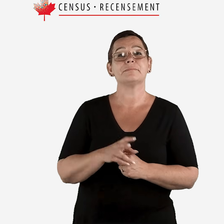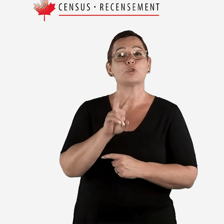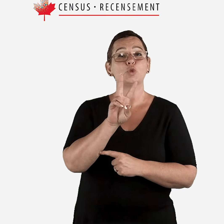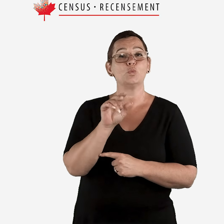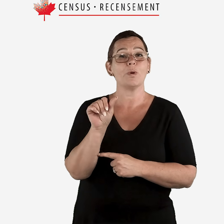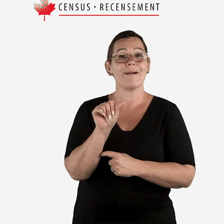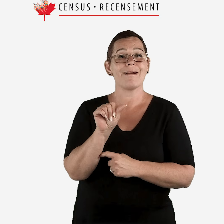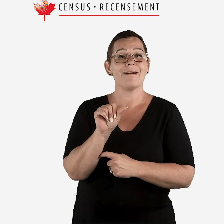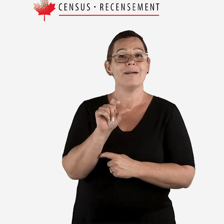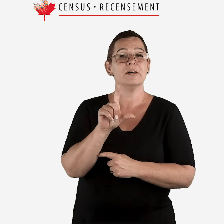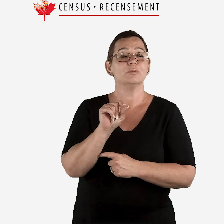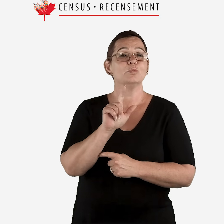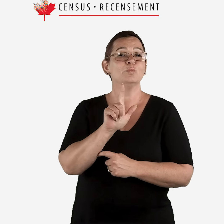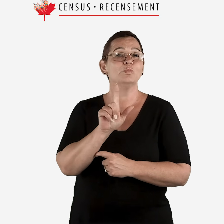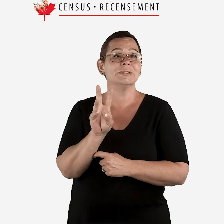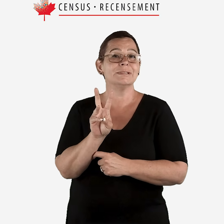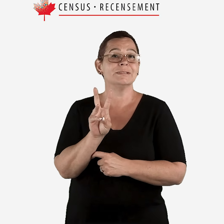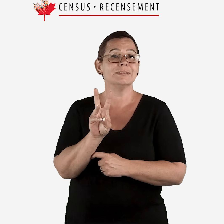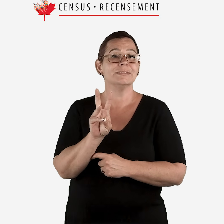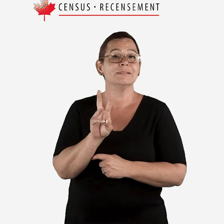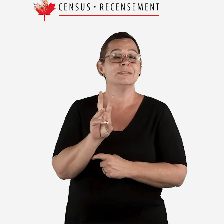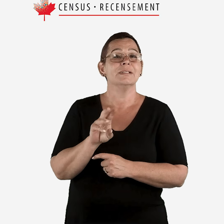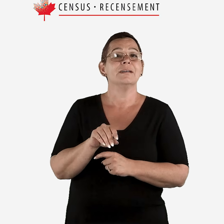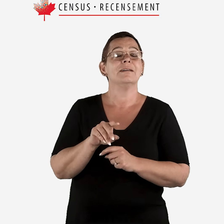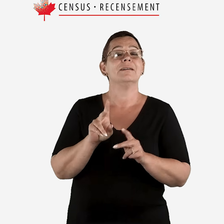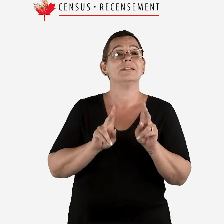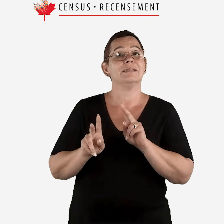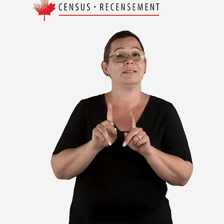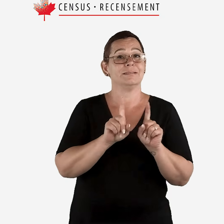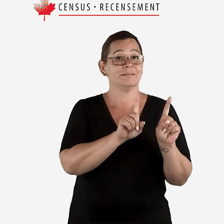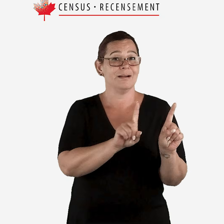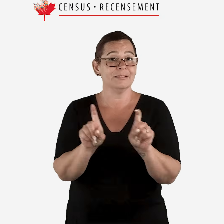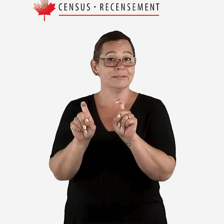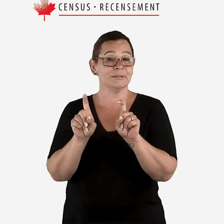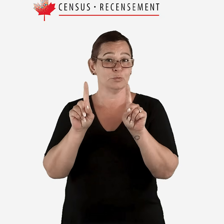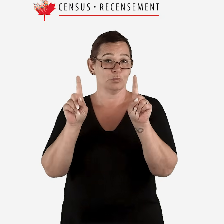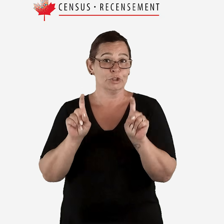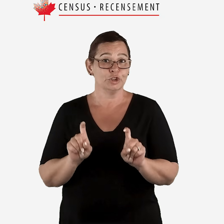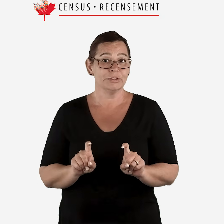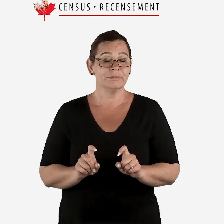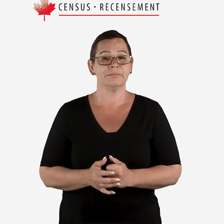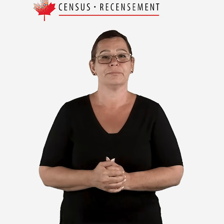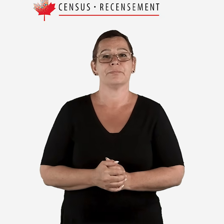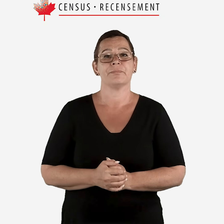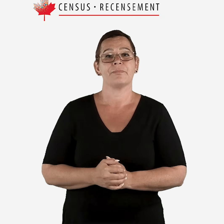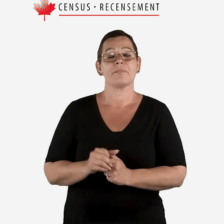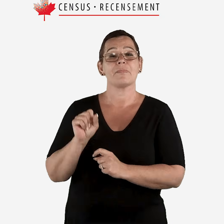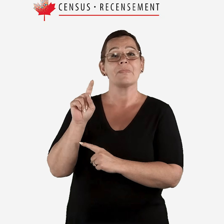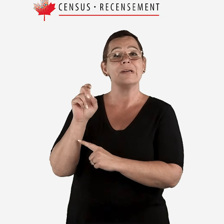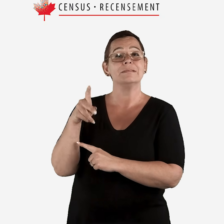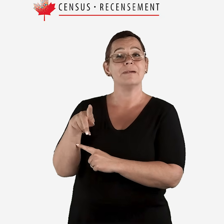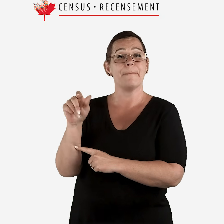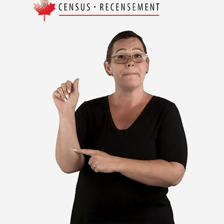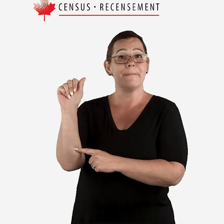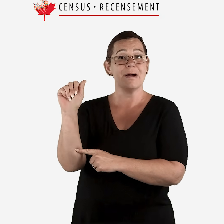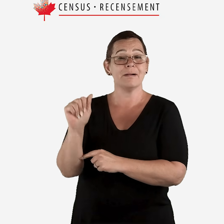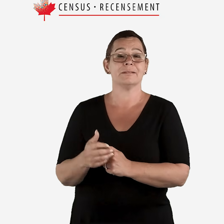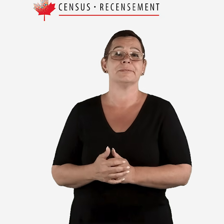2A 2026 Census questions Step A